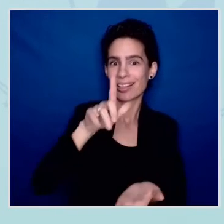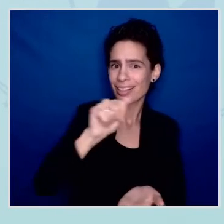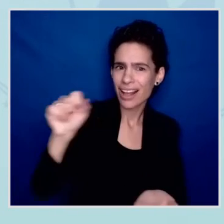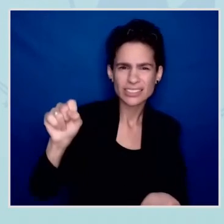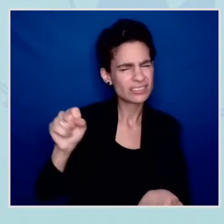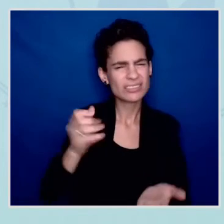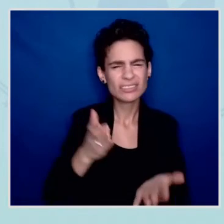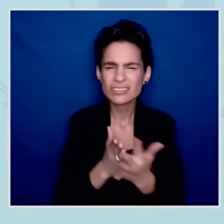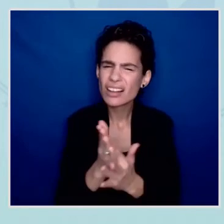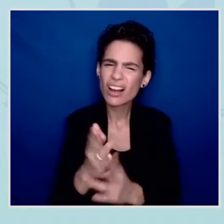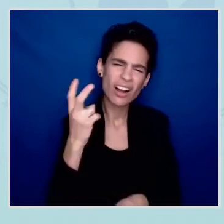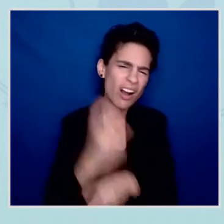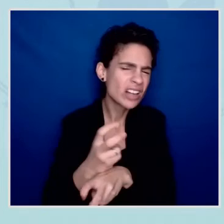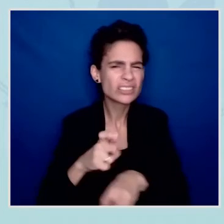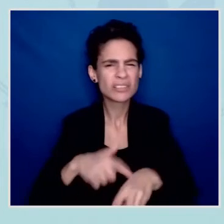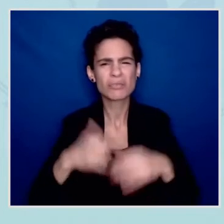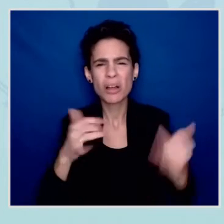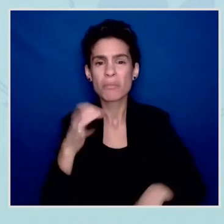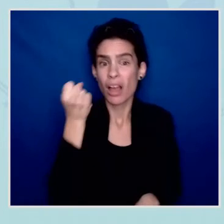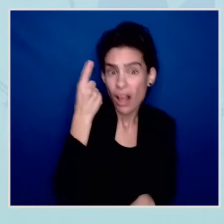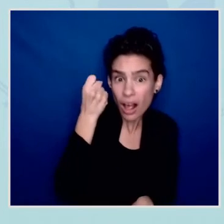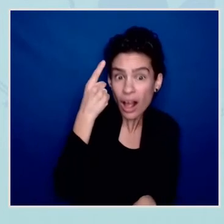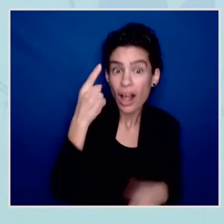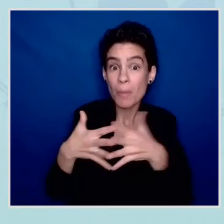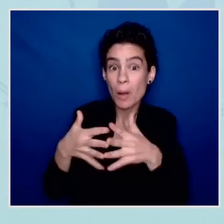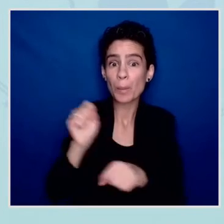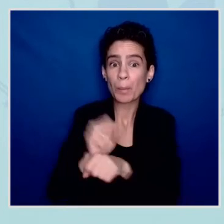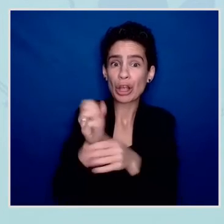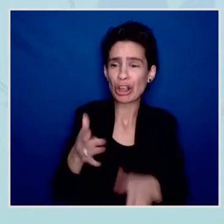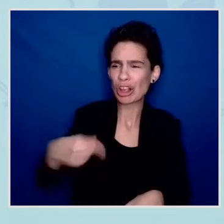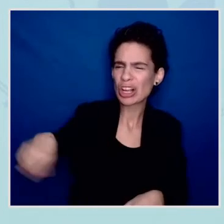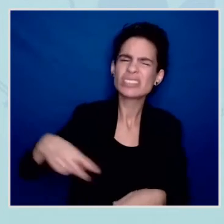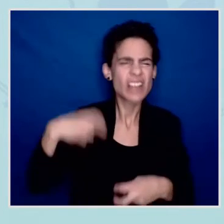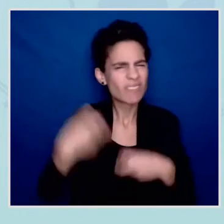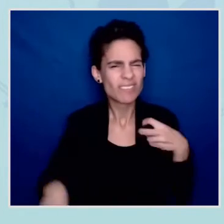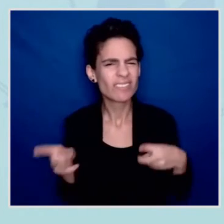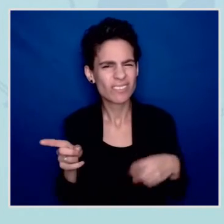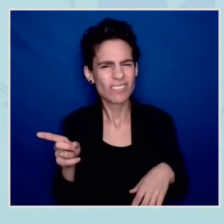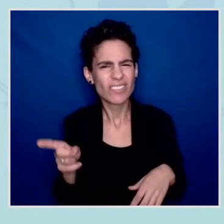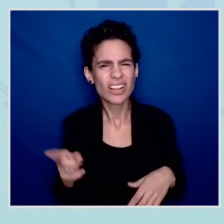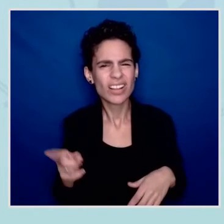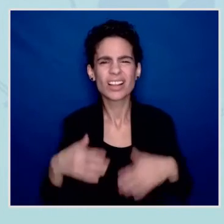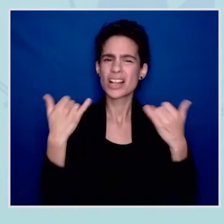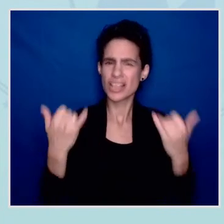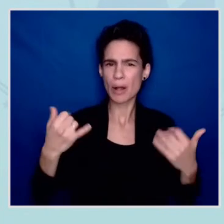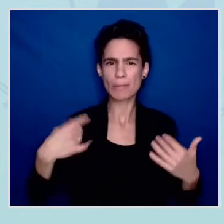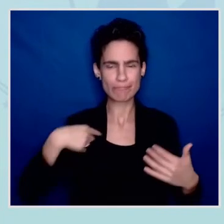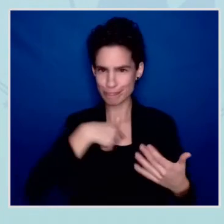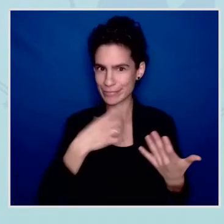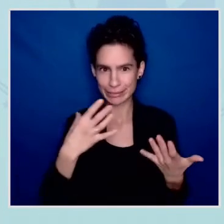LIVELIHOODS, AND THE UNIONS THAT BUILT THE MIDDLE CLASS. WE ARE FACING HARD TIMES, BUT